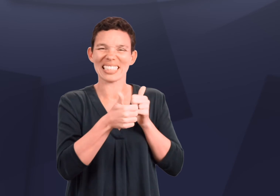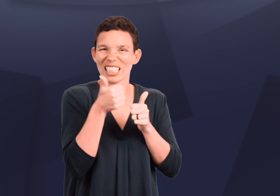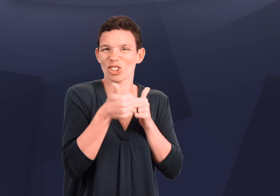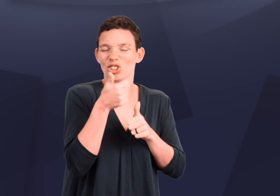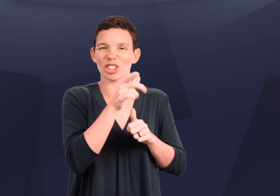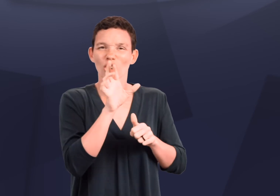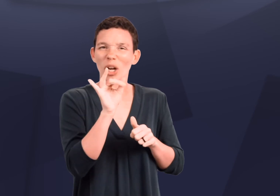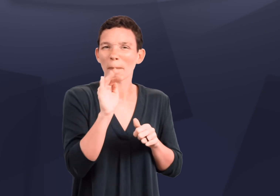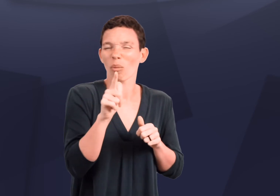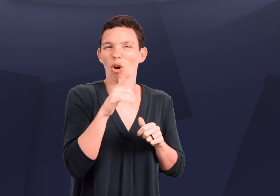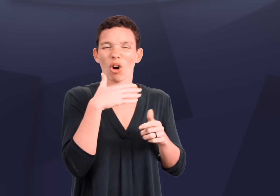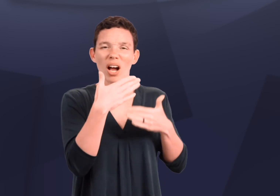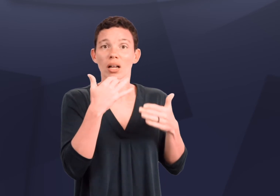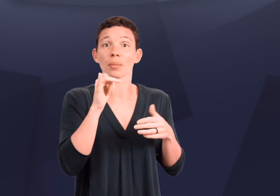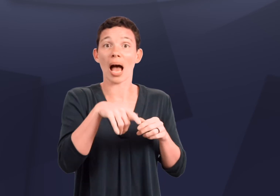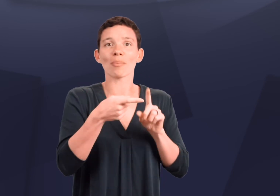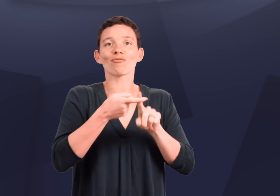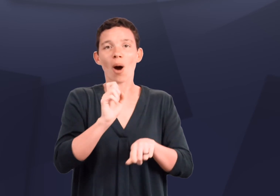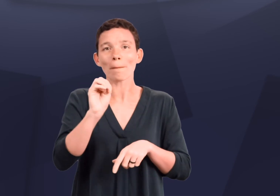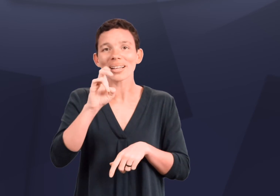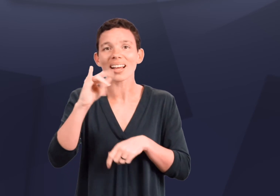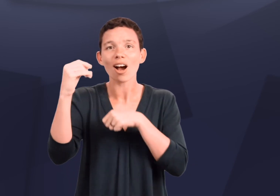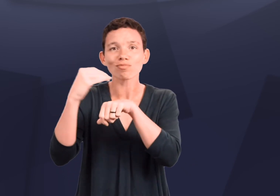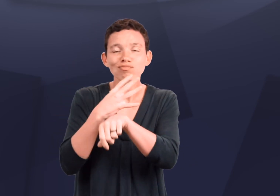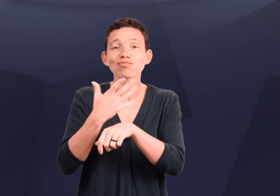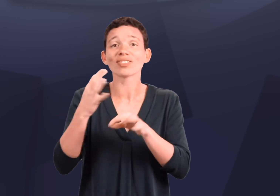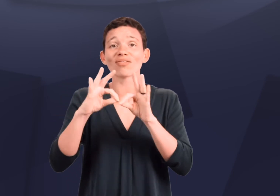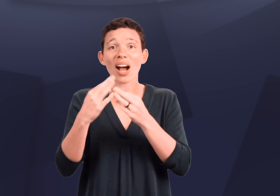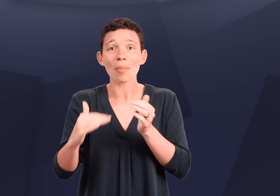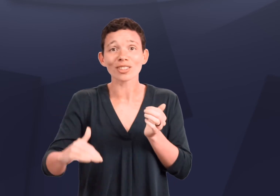with whereas darker skin is considered bad, dangerous, or criminal.